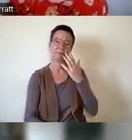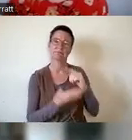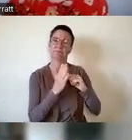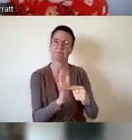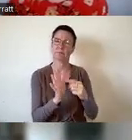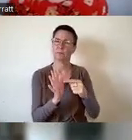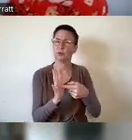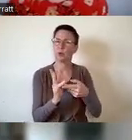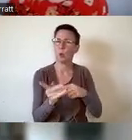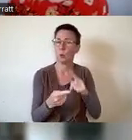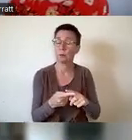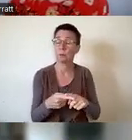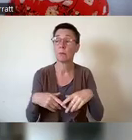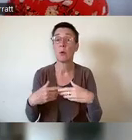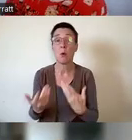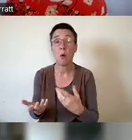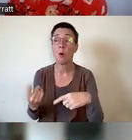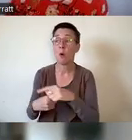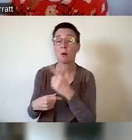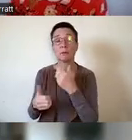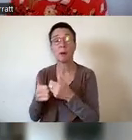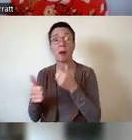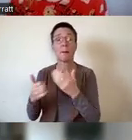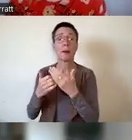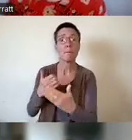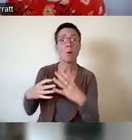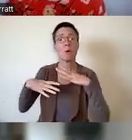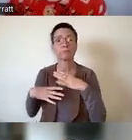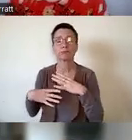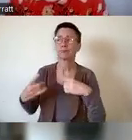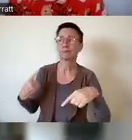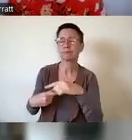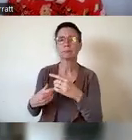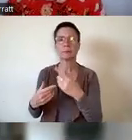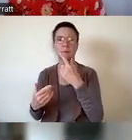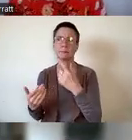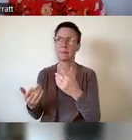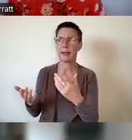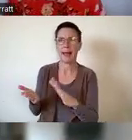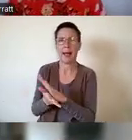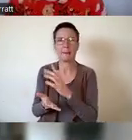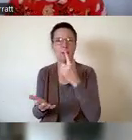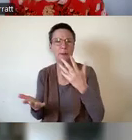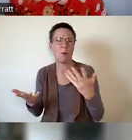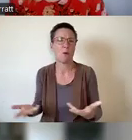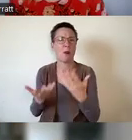If you've got one where it's a little bit less formal, and you can be a bit more jovial with the audience,